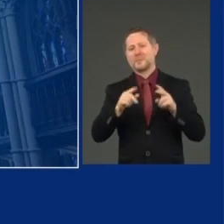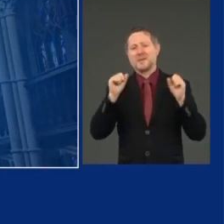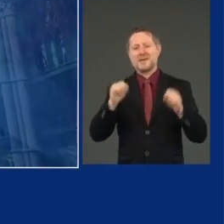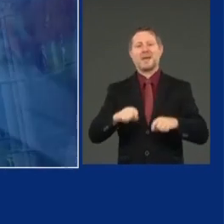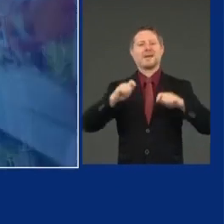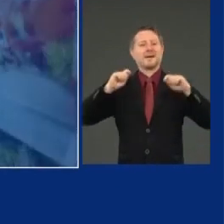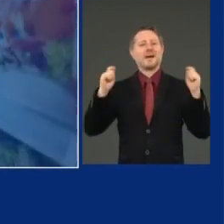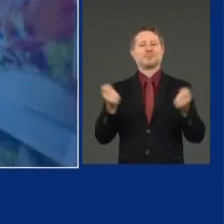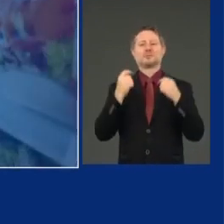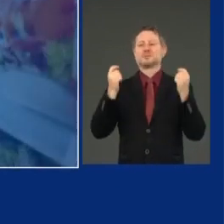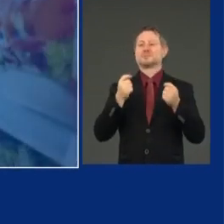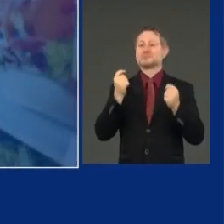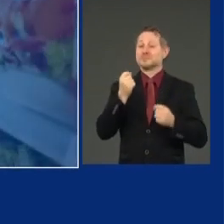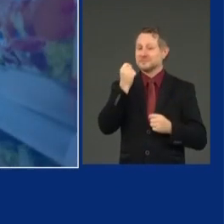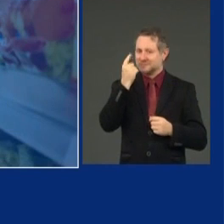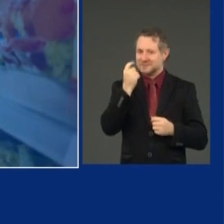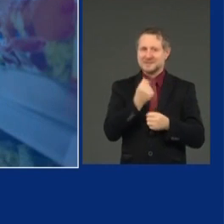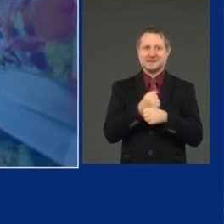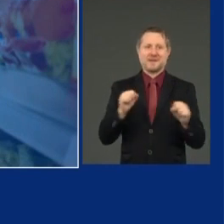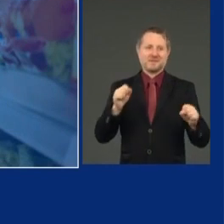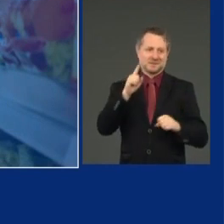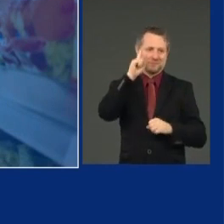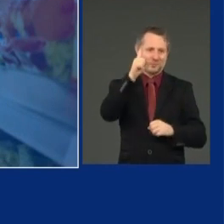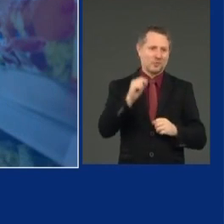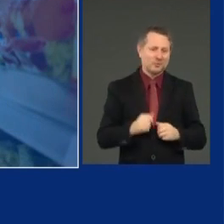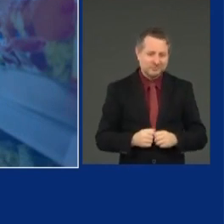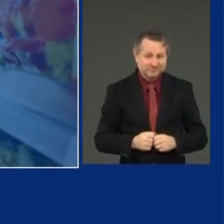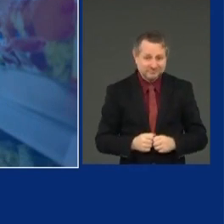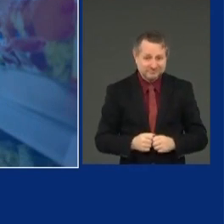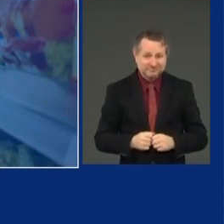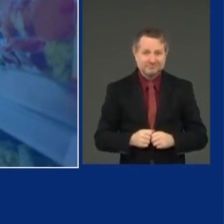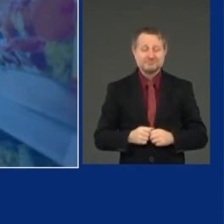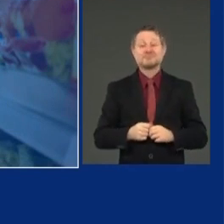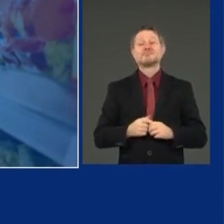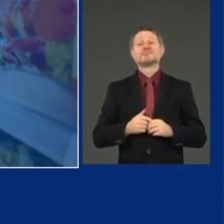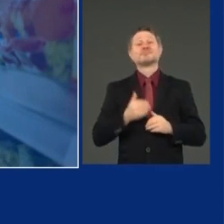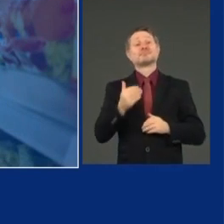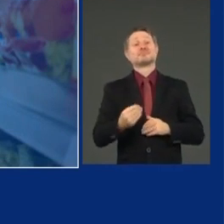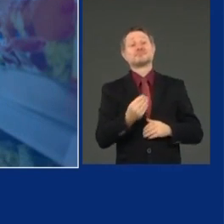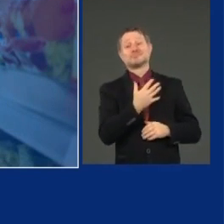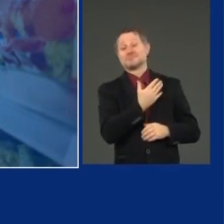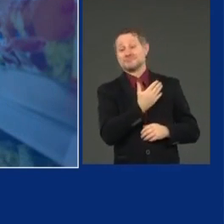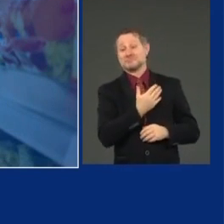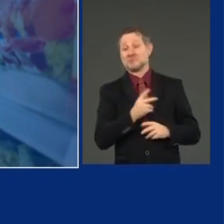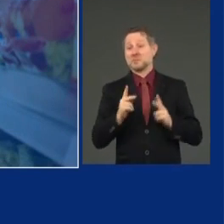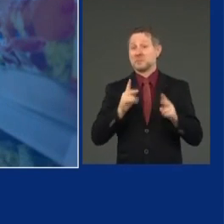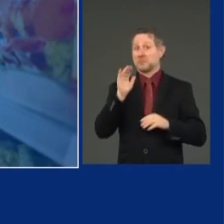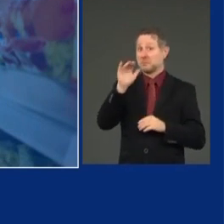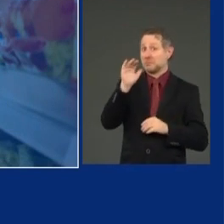DOING JUST THAT, AND I'M SURE WE